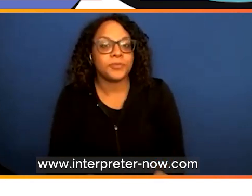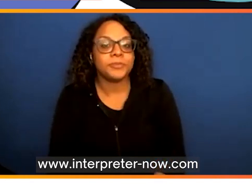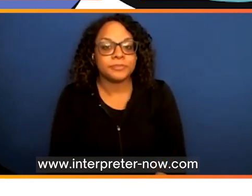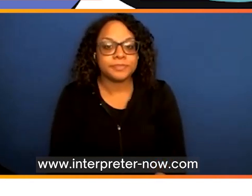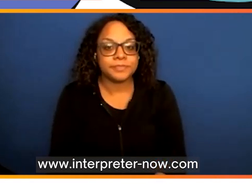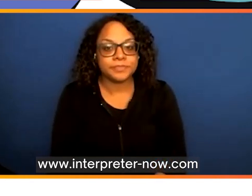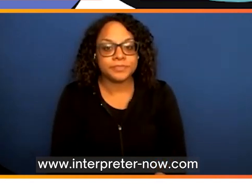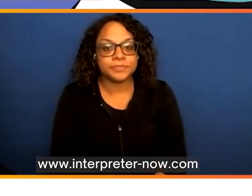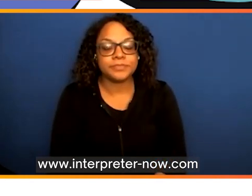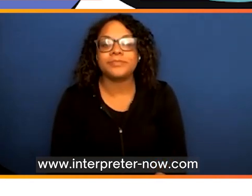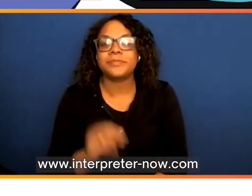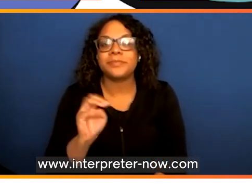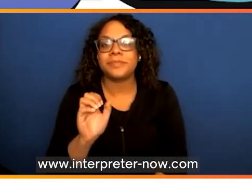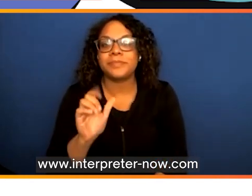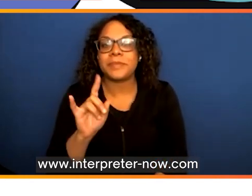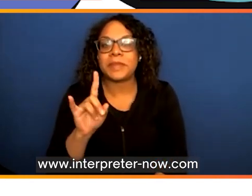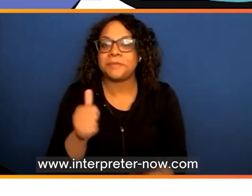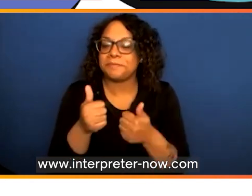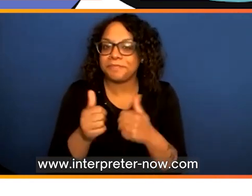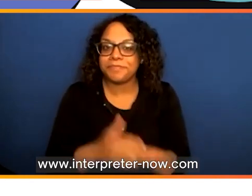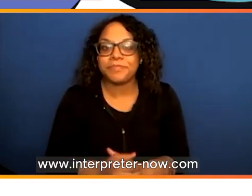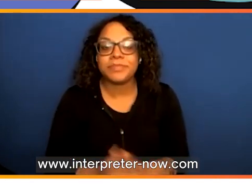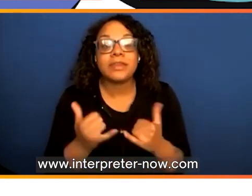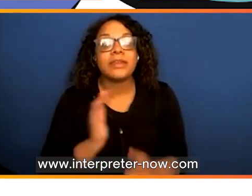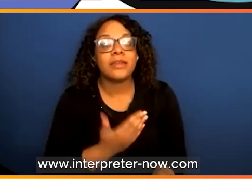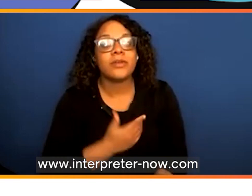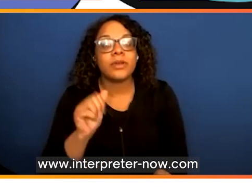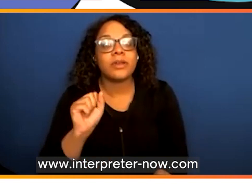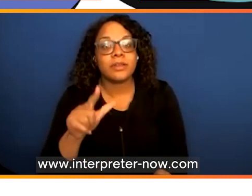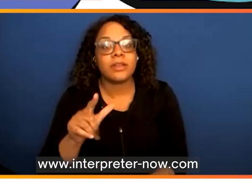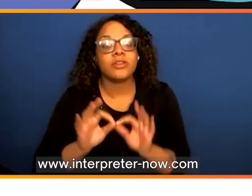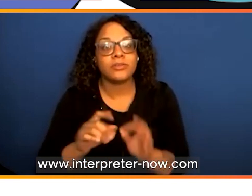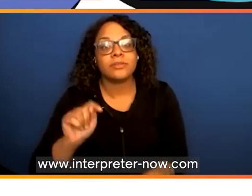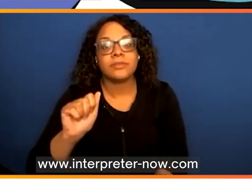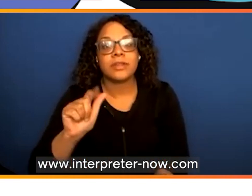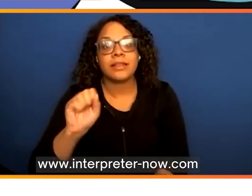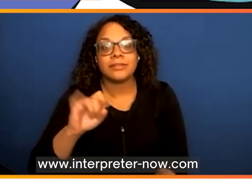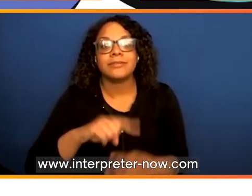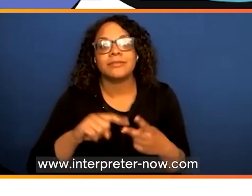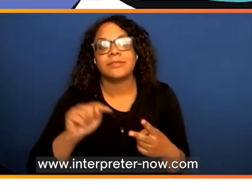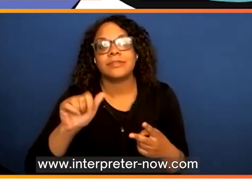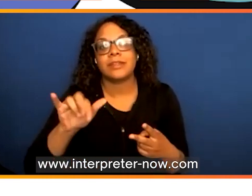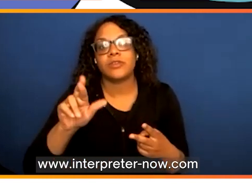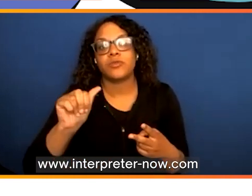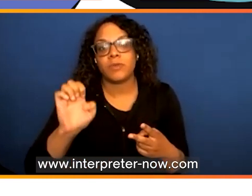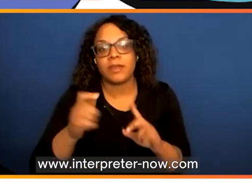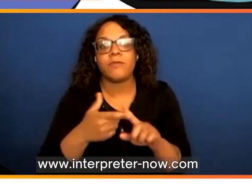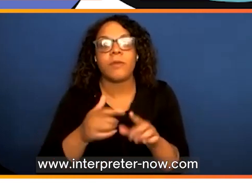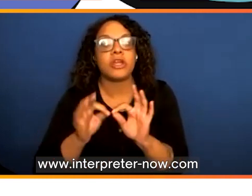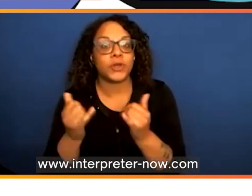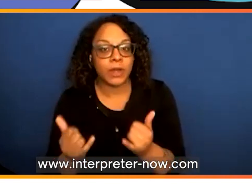Awesome. And today our ASL interpreters are Talasi and Tyray from Interpreter Now.